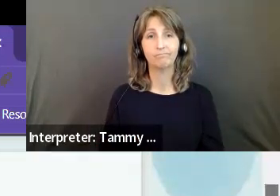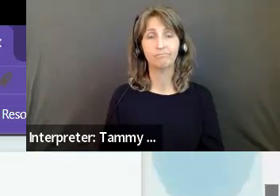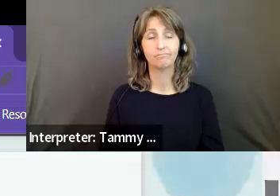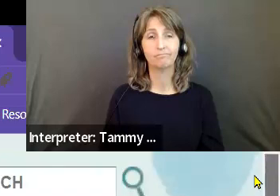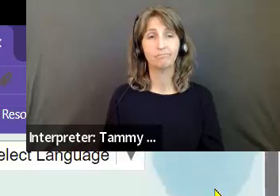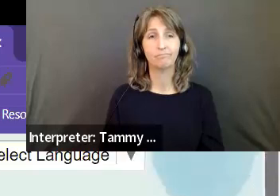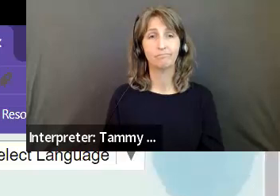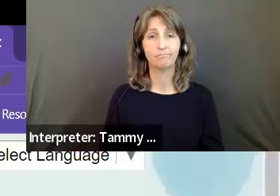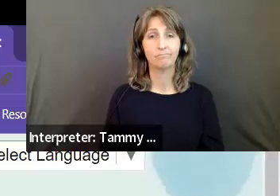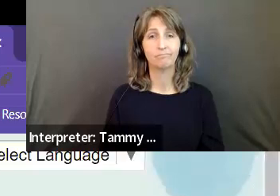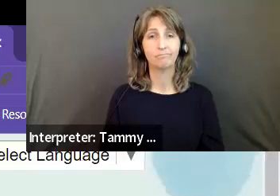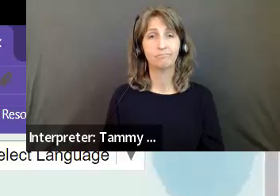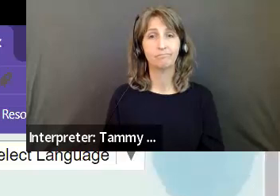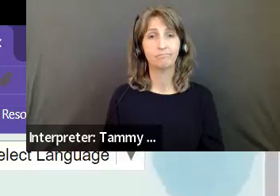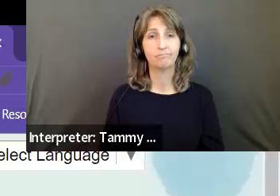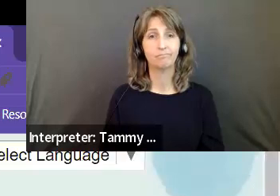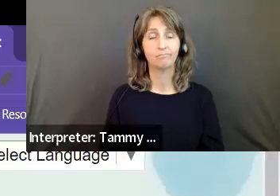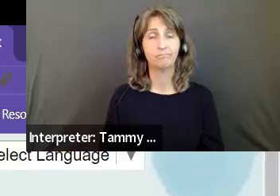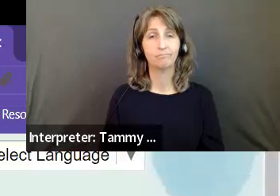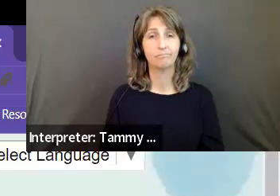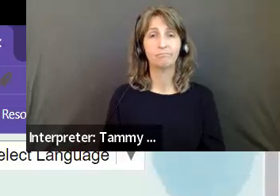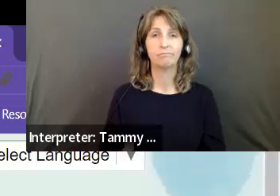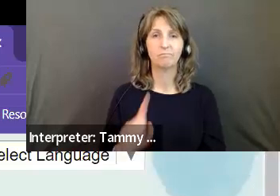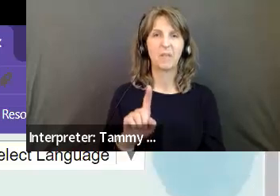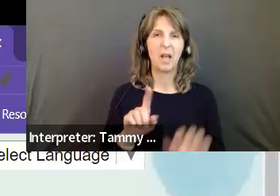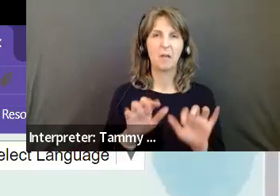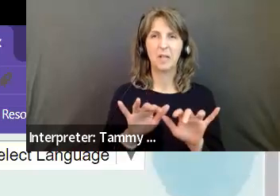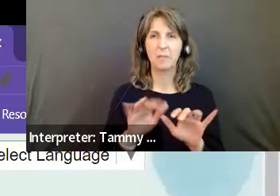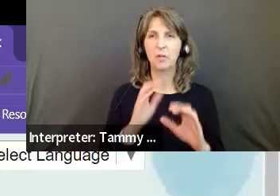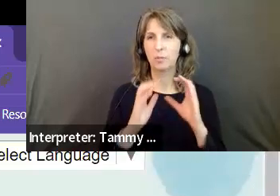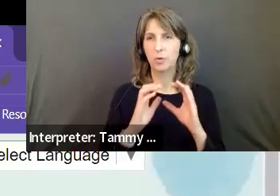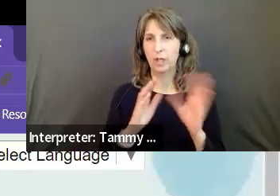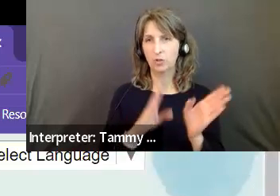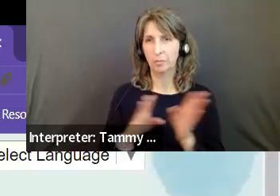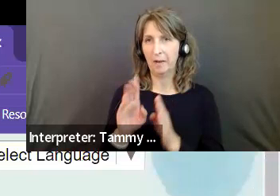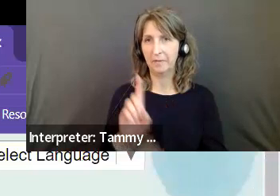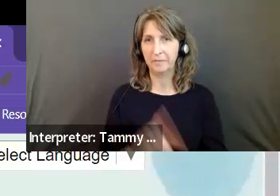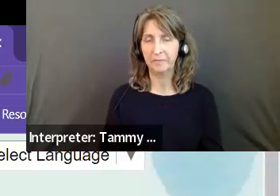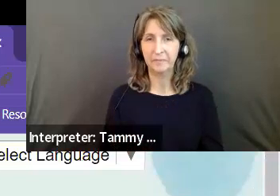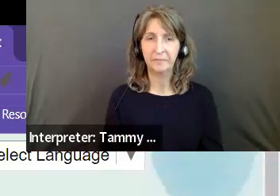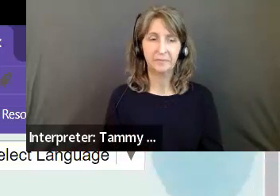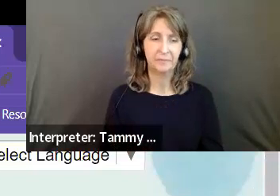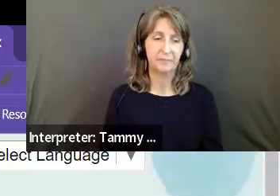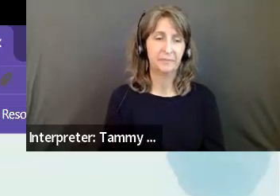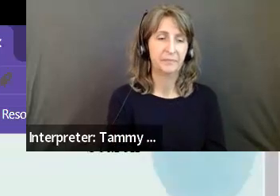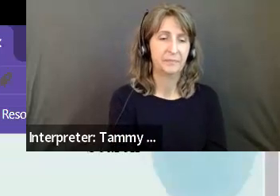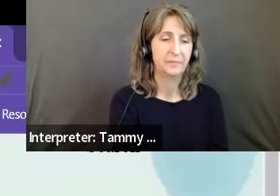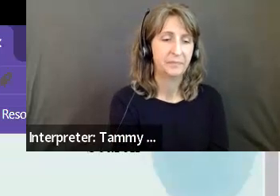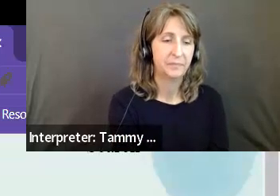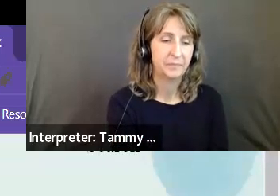Let me go back to. And just type in communication plan.